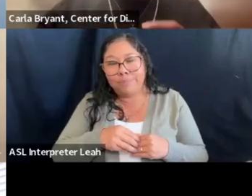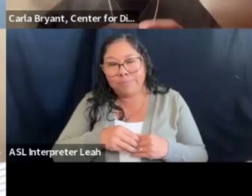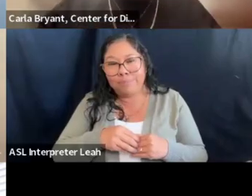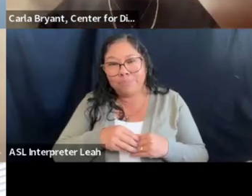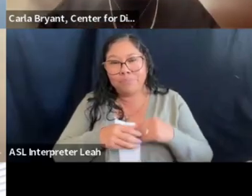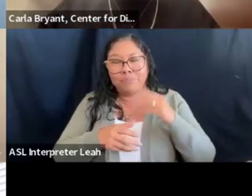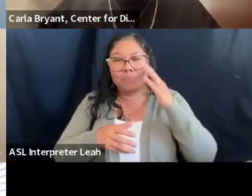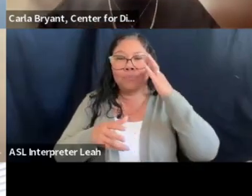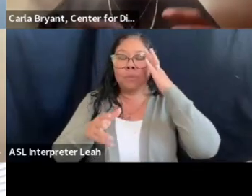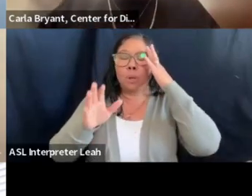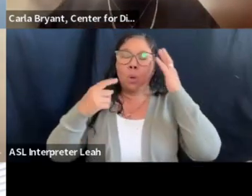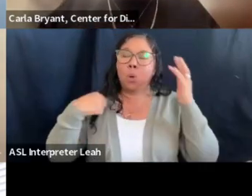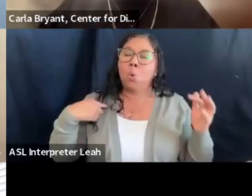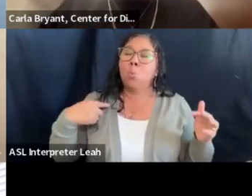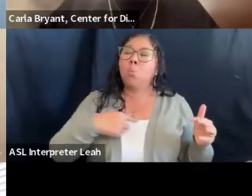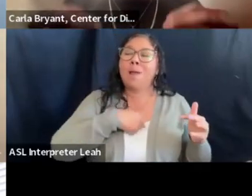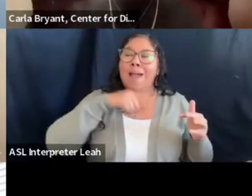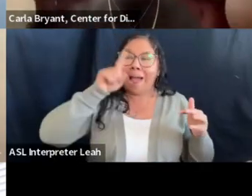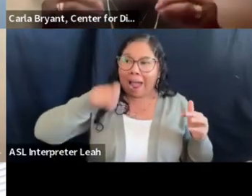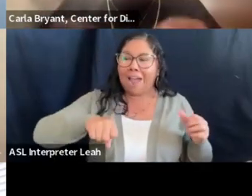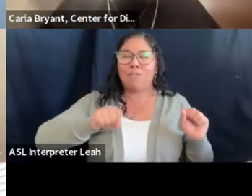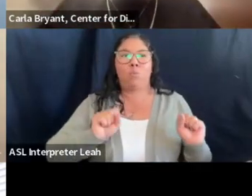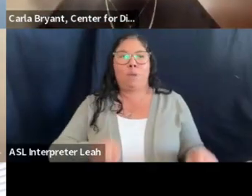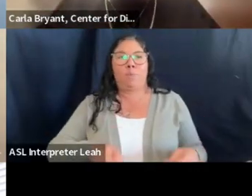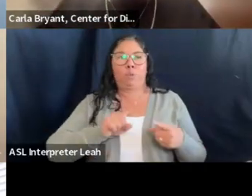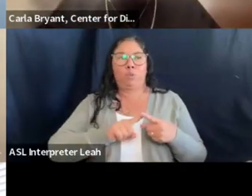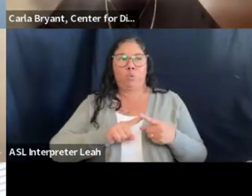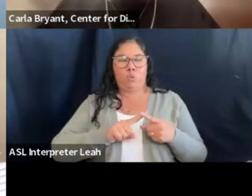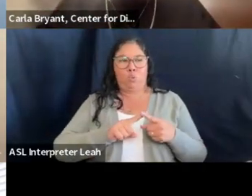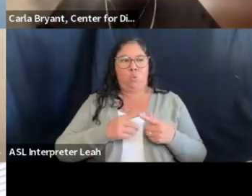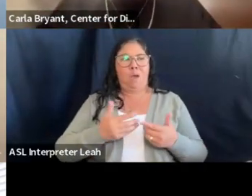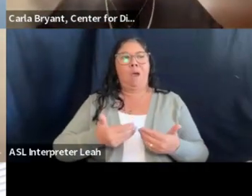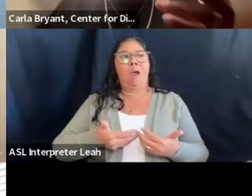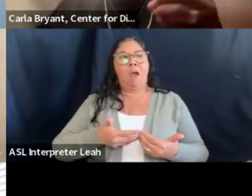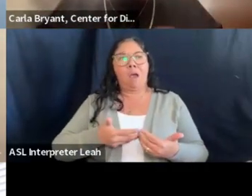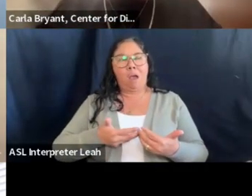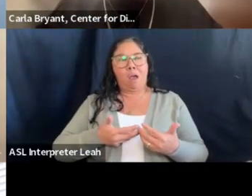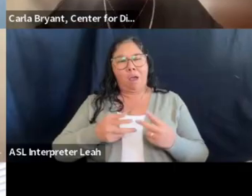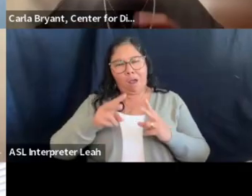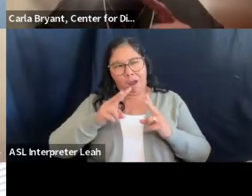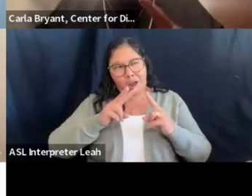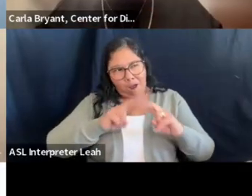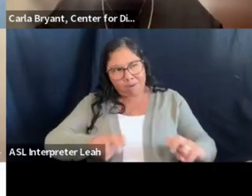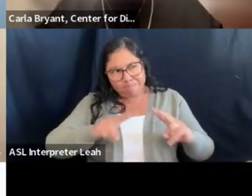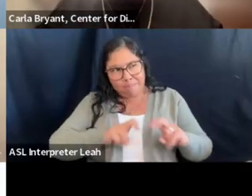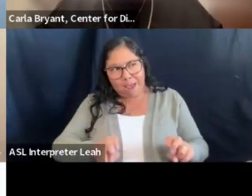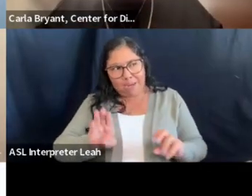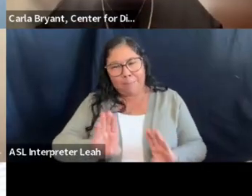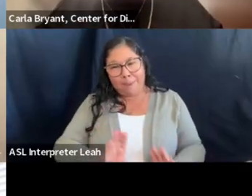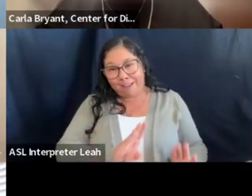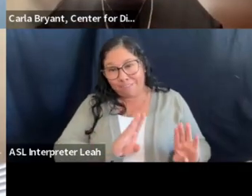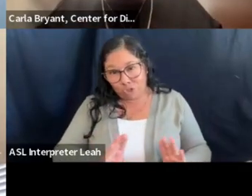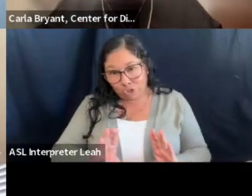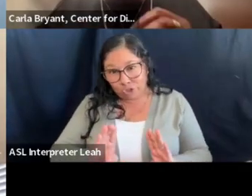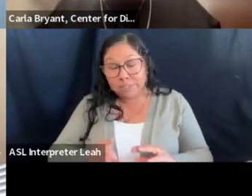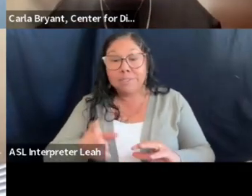we have to be able to unpack the behaviors and assign them and but to do that requires some